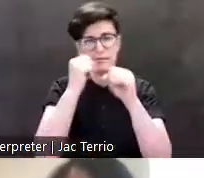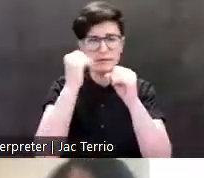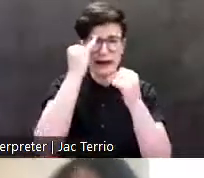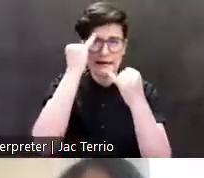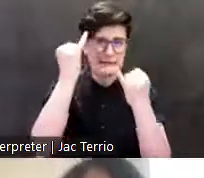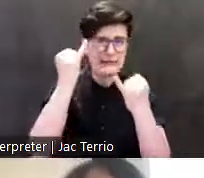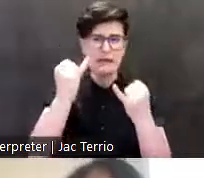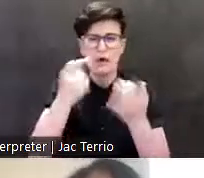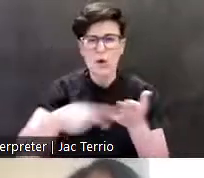to fair housing.